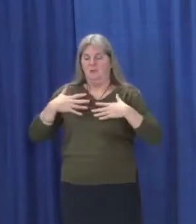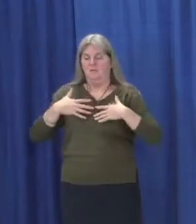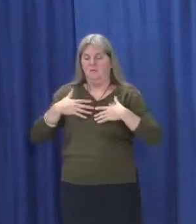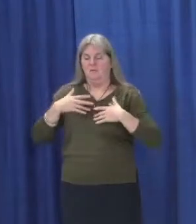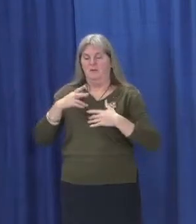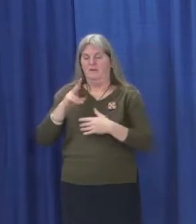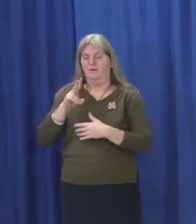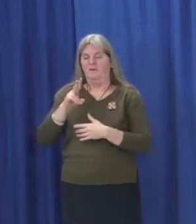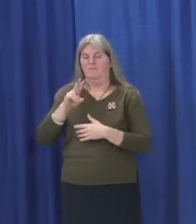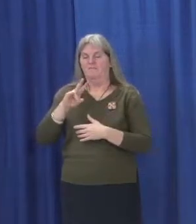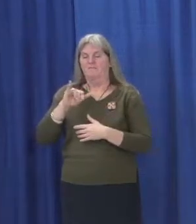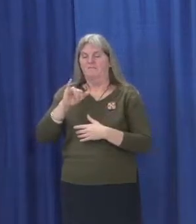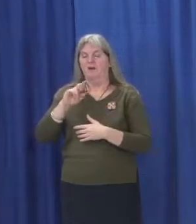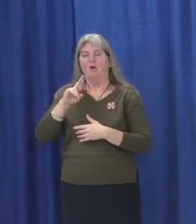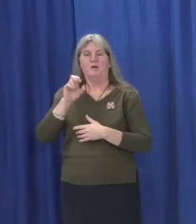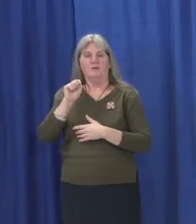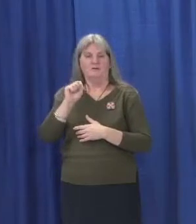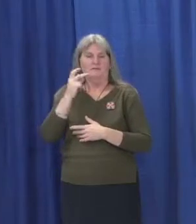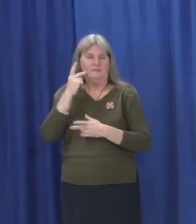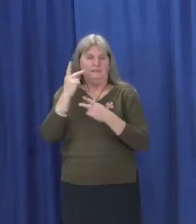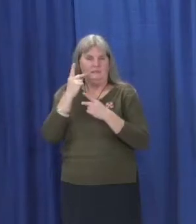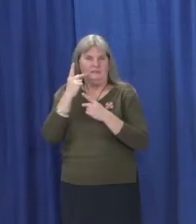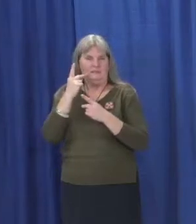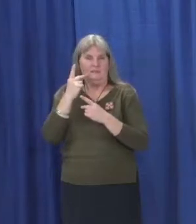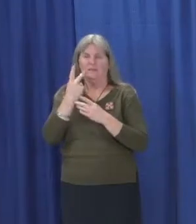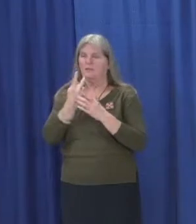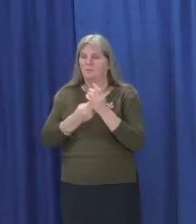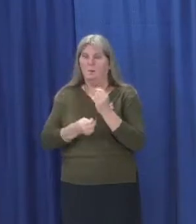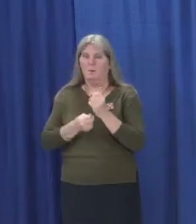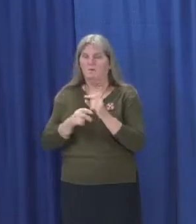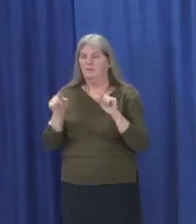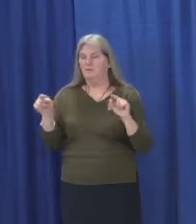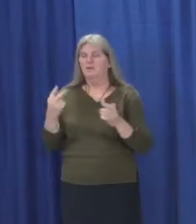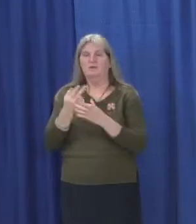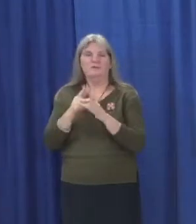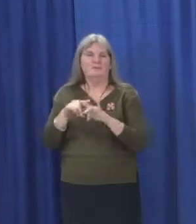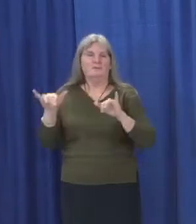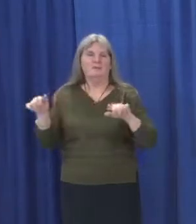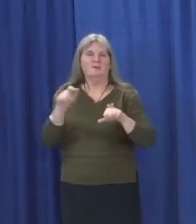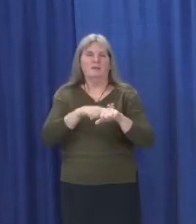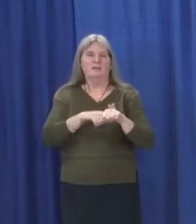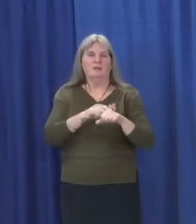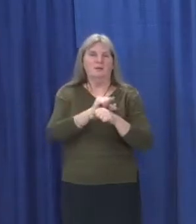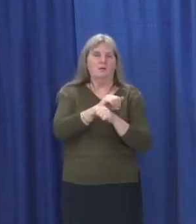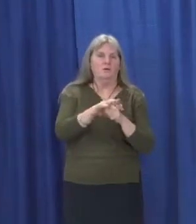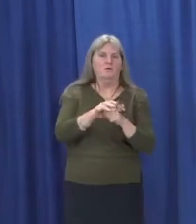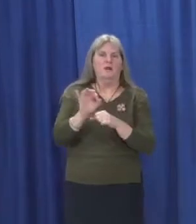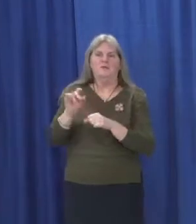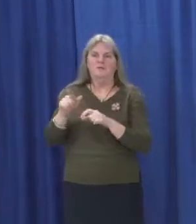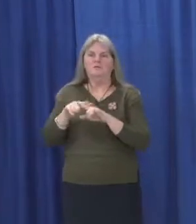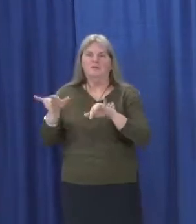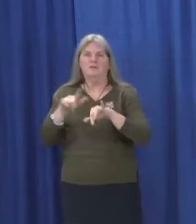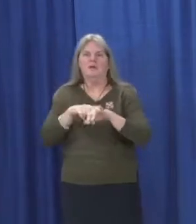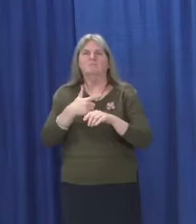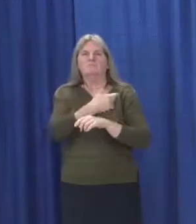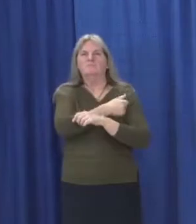including COVID-19 and influenza and you can receive both of those together and I recommend